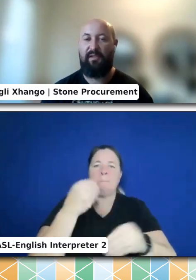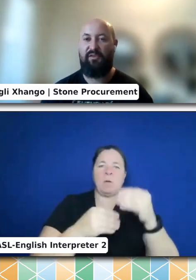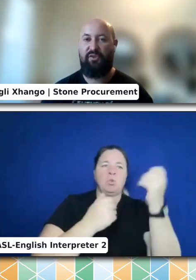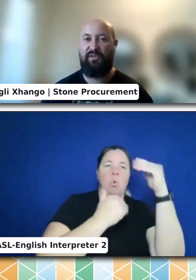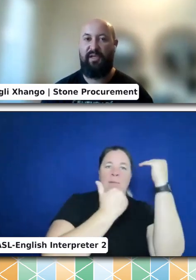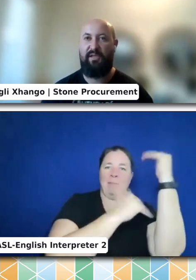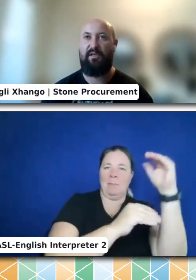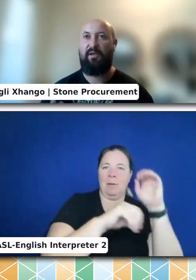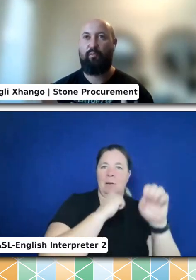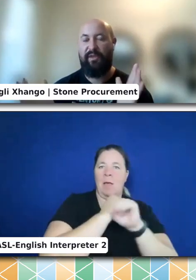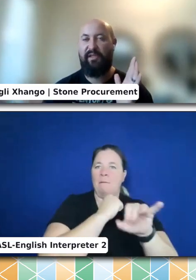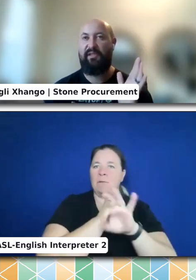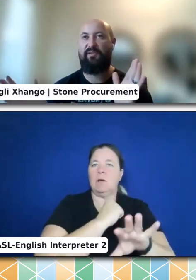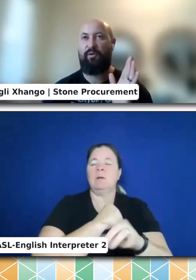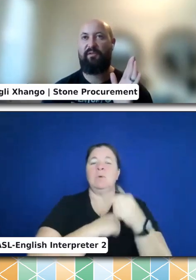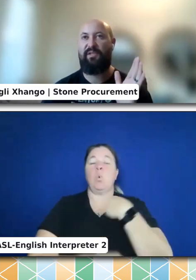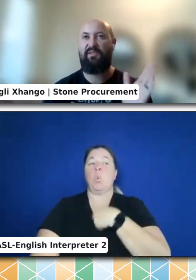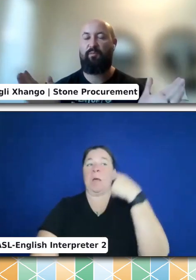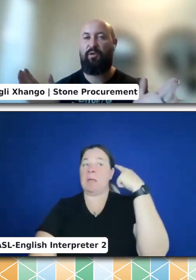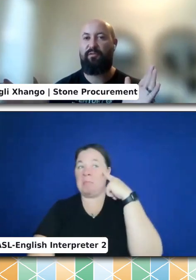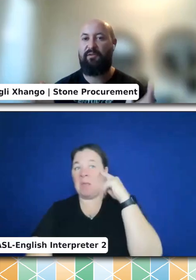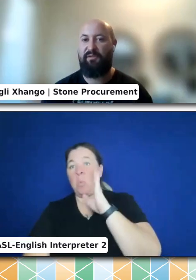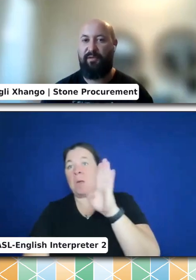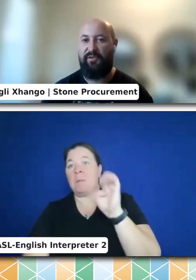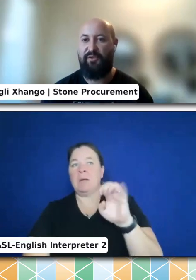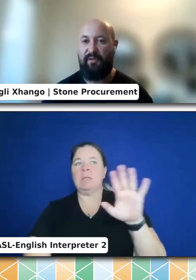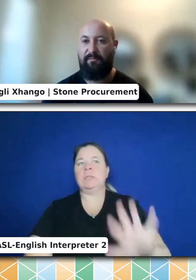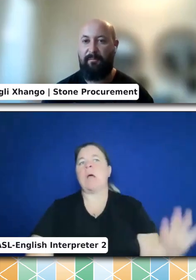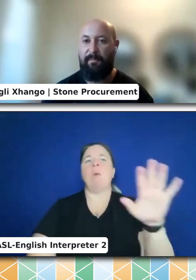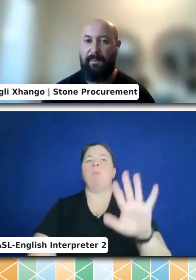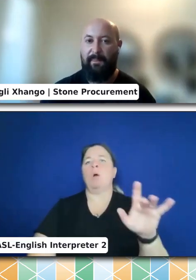It's just a… we think it's going to be somewhere around this range.